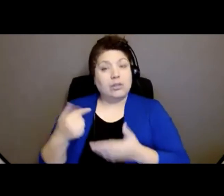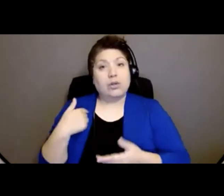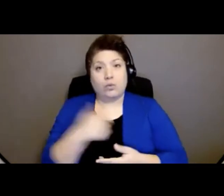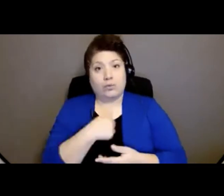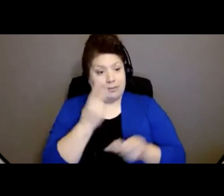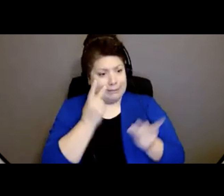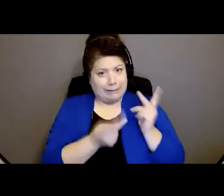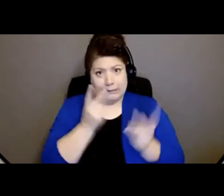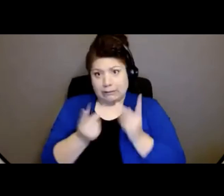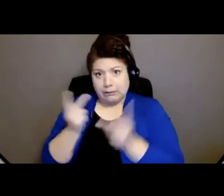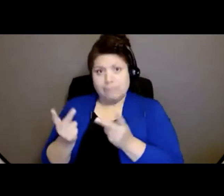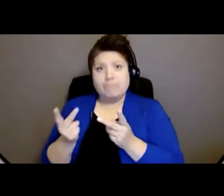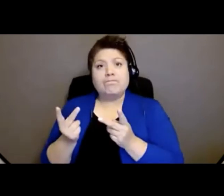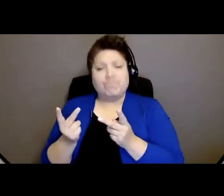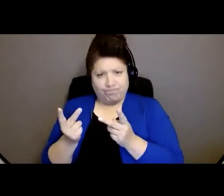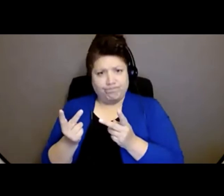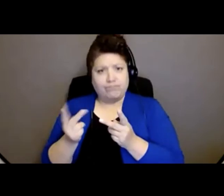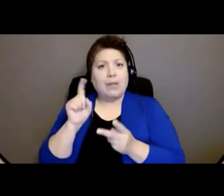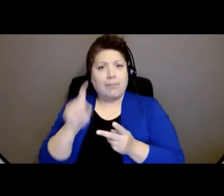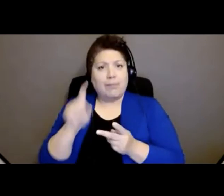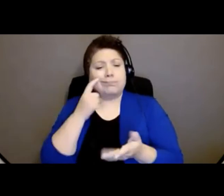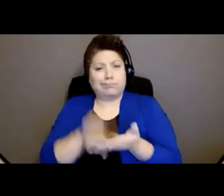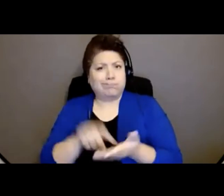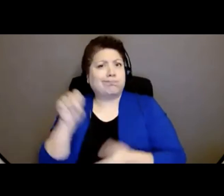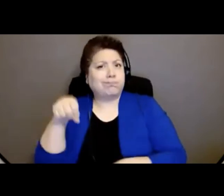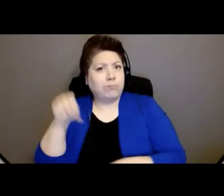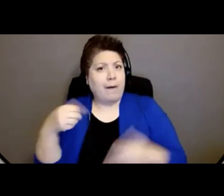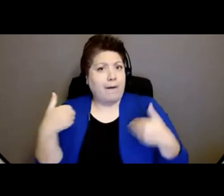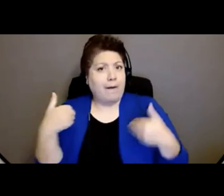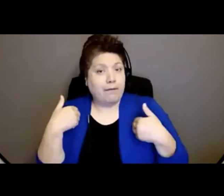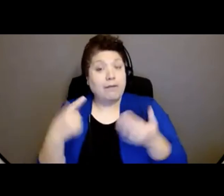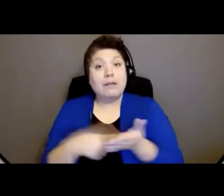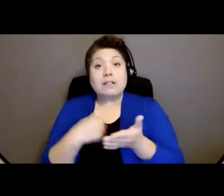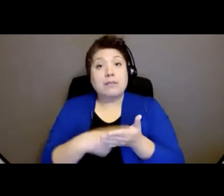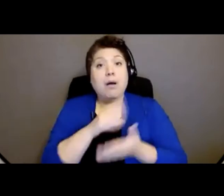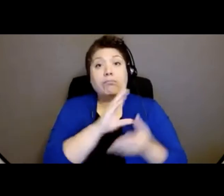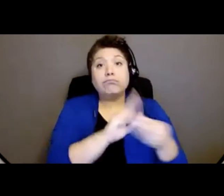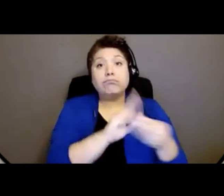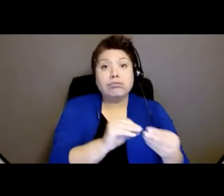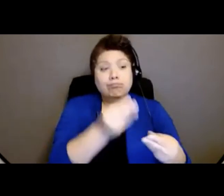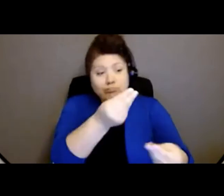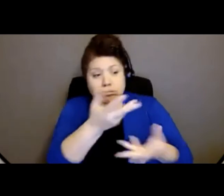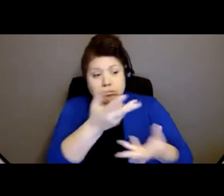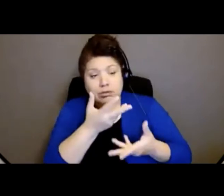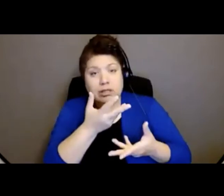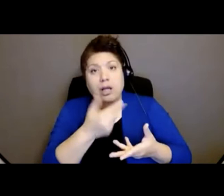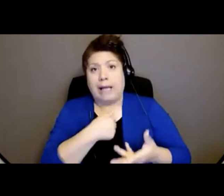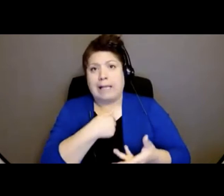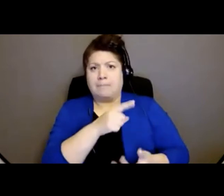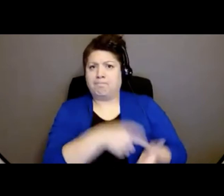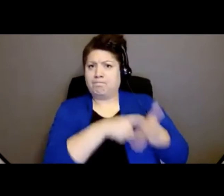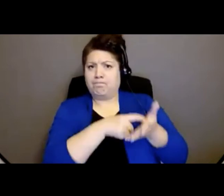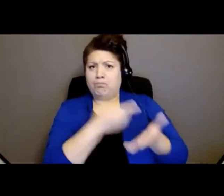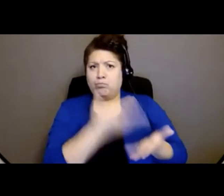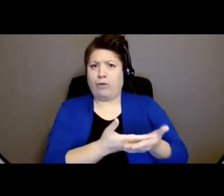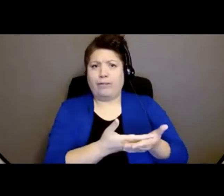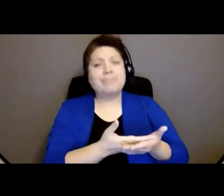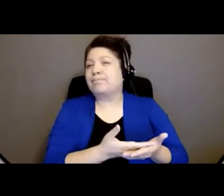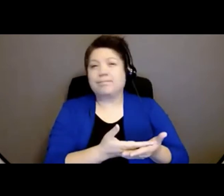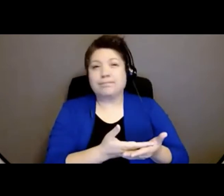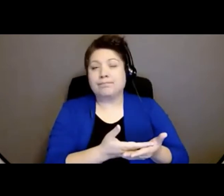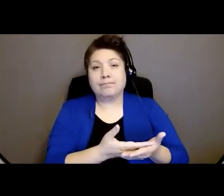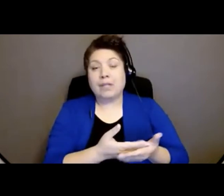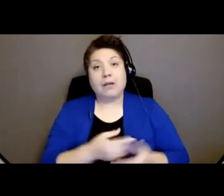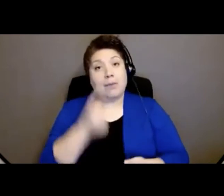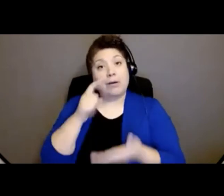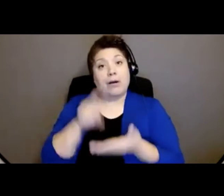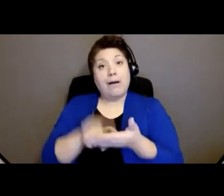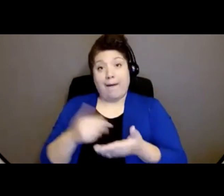THEY DO HAPPEN WITHOUT PROOF AT TIMES. SO, IT'S ACKNOWLEDGING THE INTERSECTIONALITY, HOW